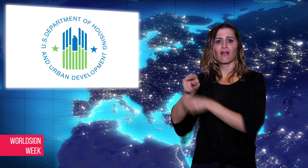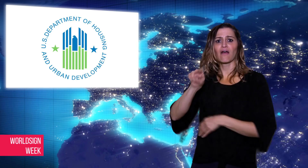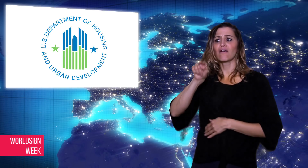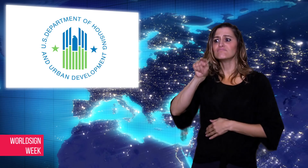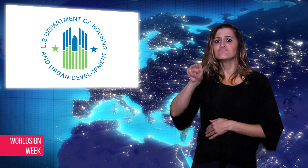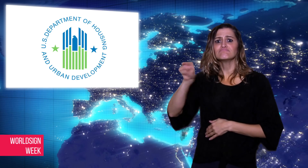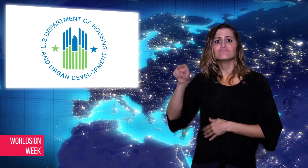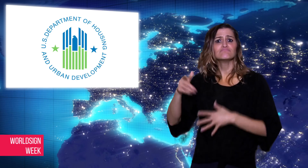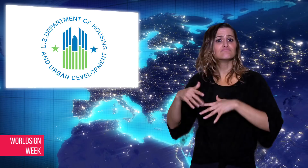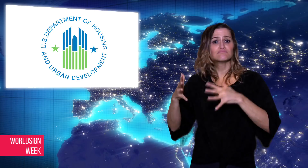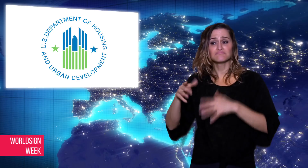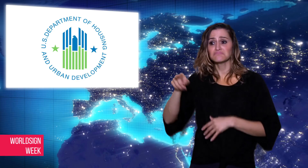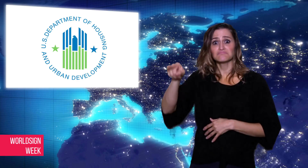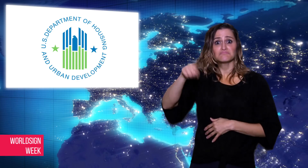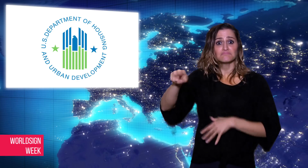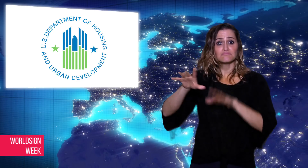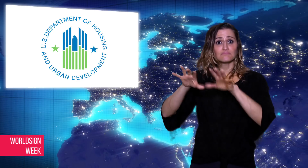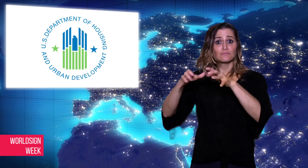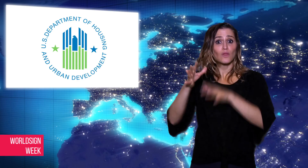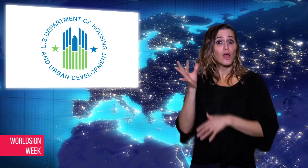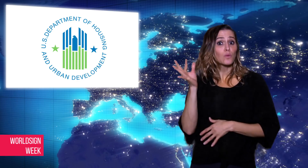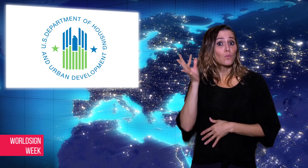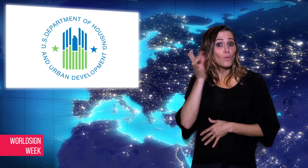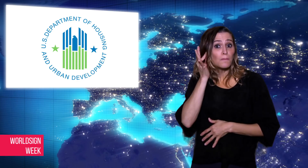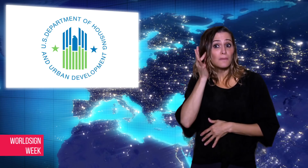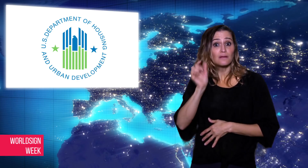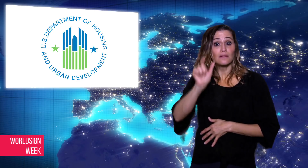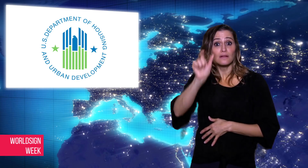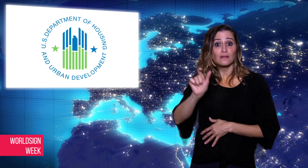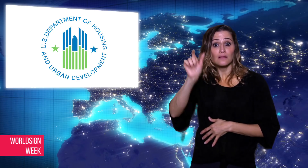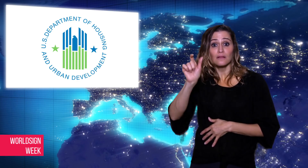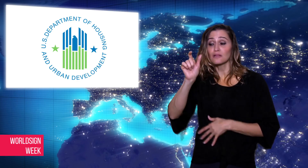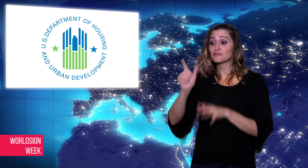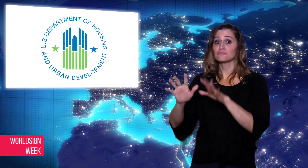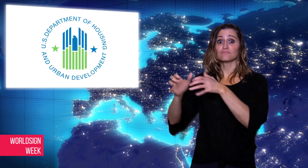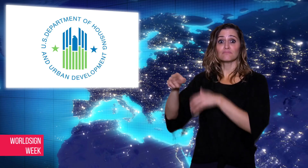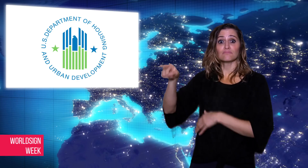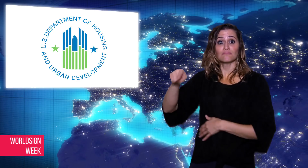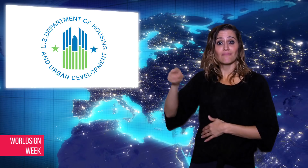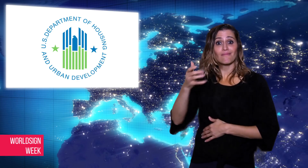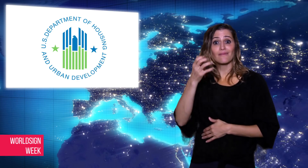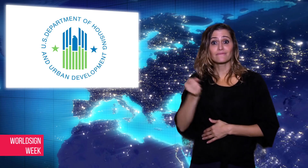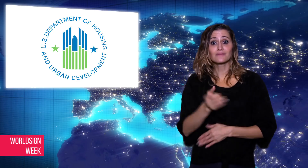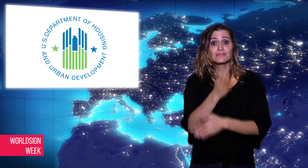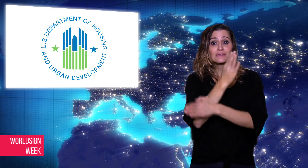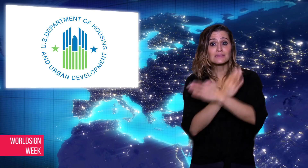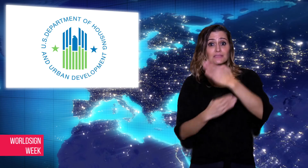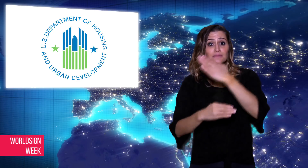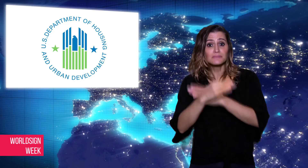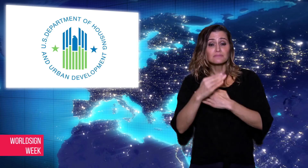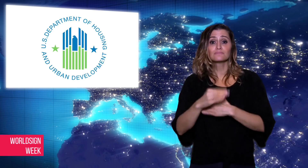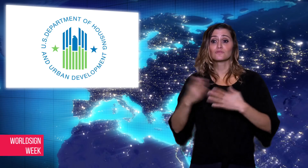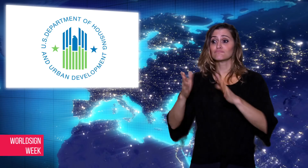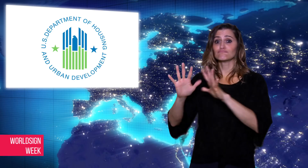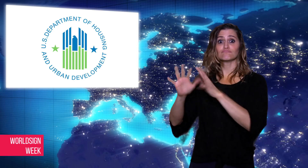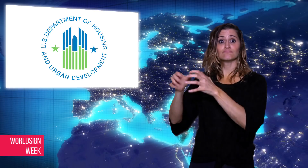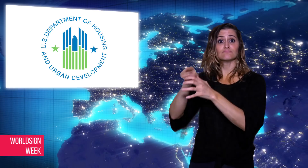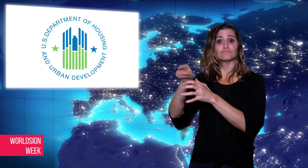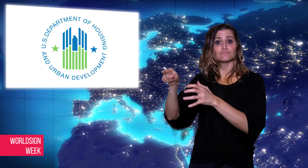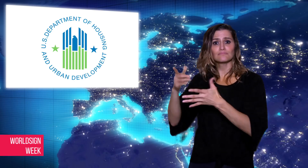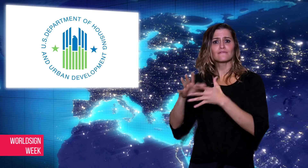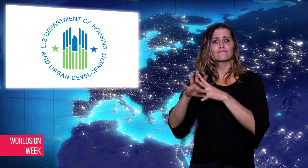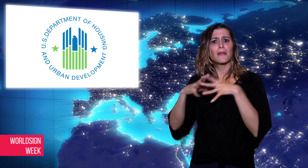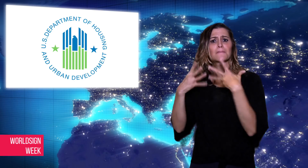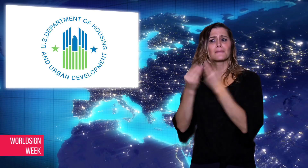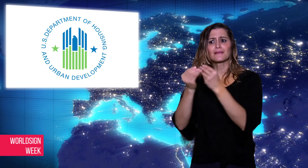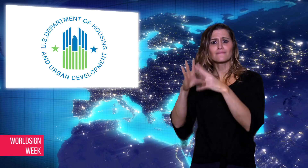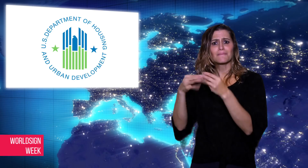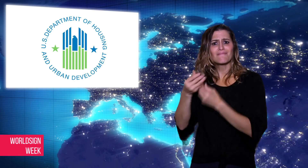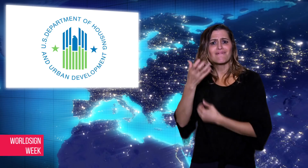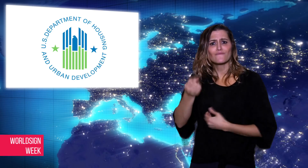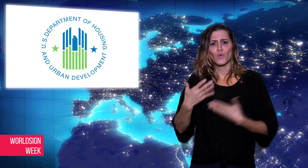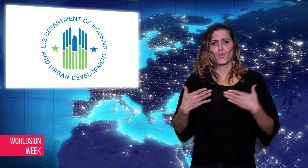Facebook uses the vast amount of